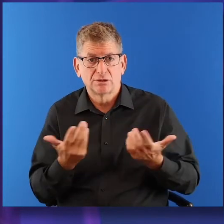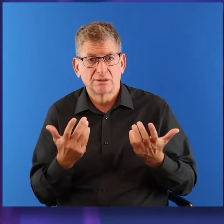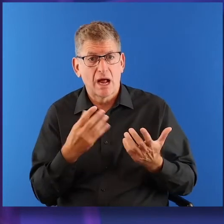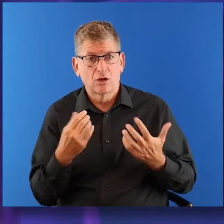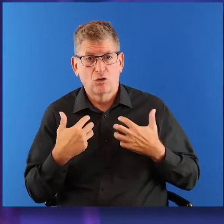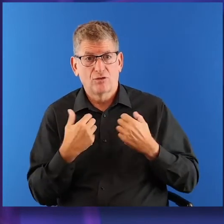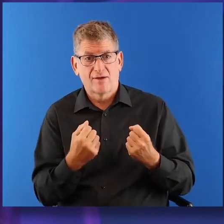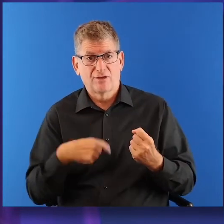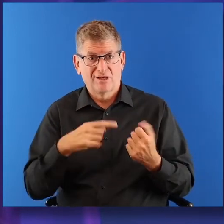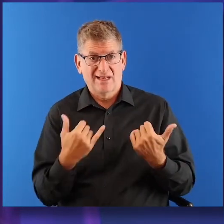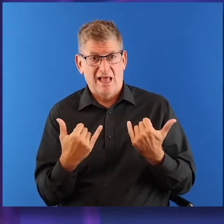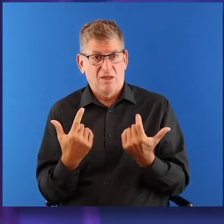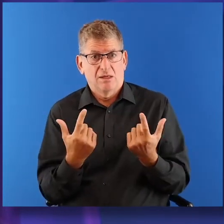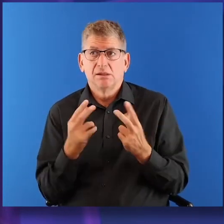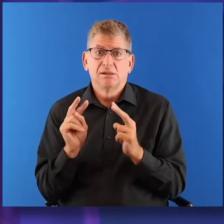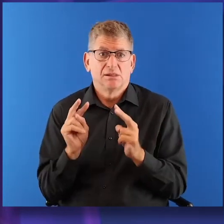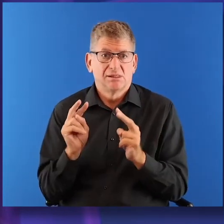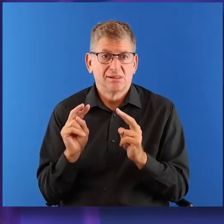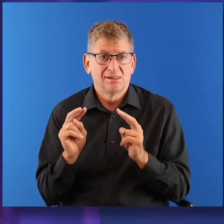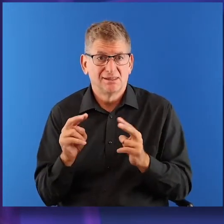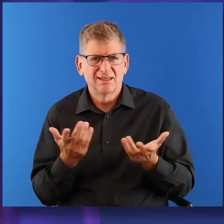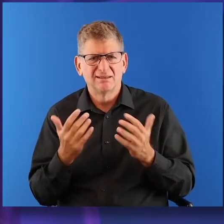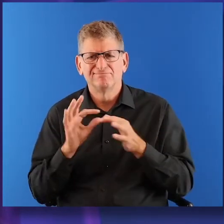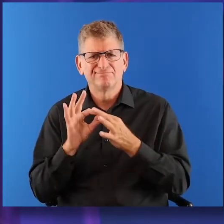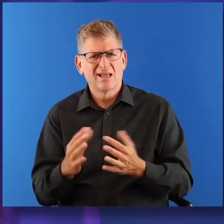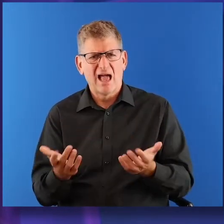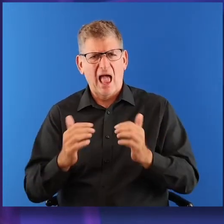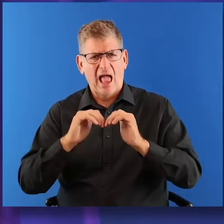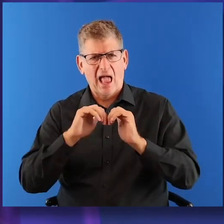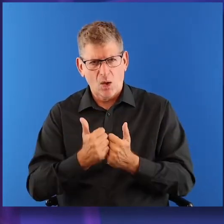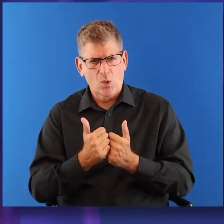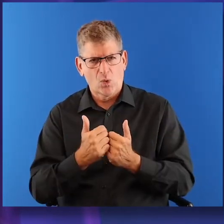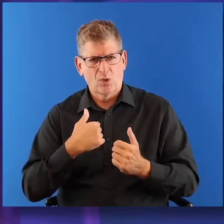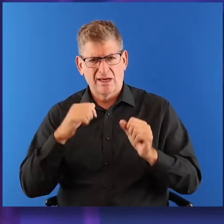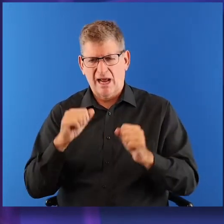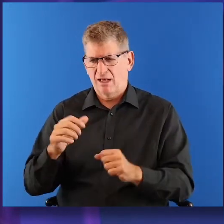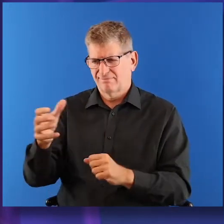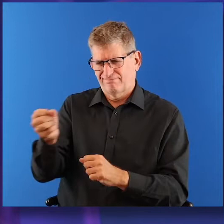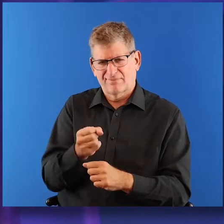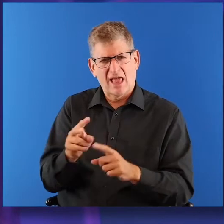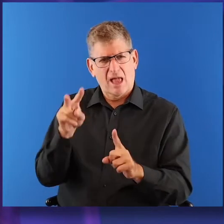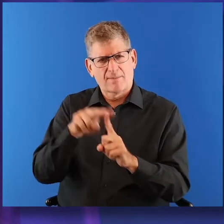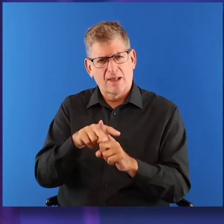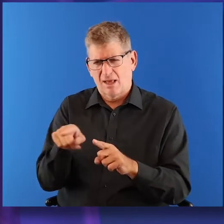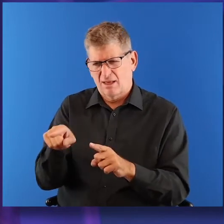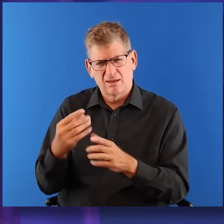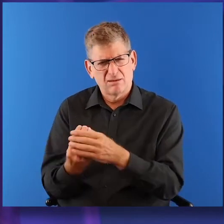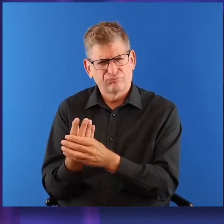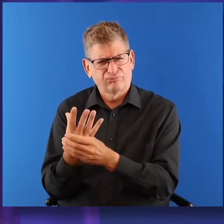all so much longing for may lie in how we apply an emerging set of advanced AI capabilities,